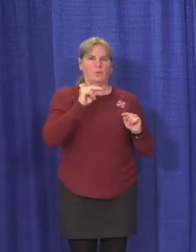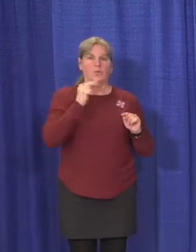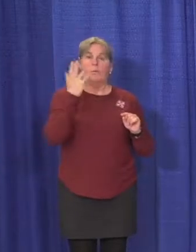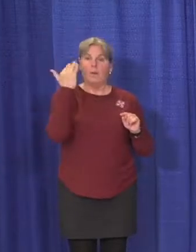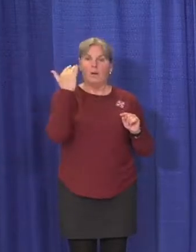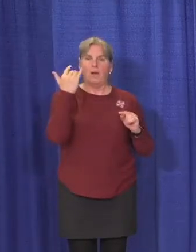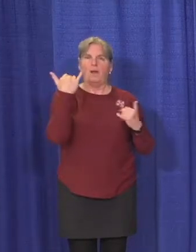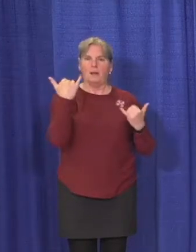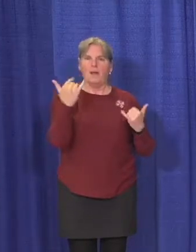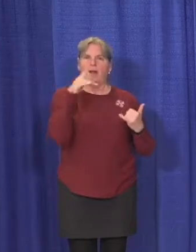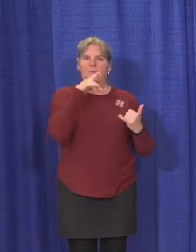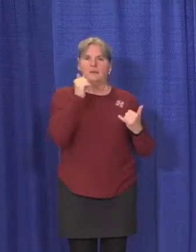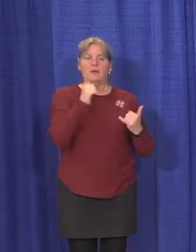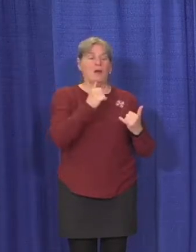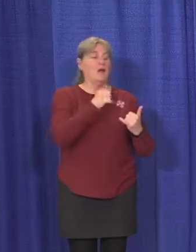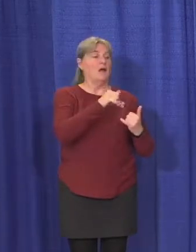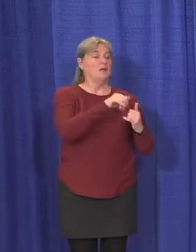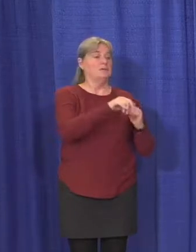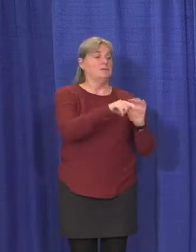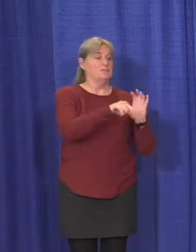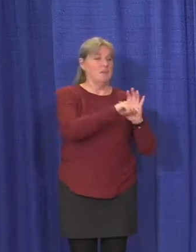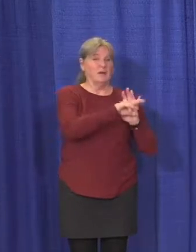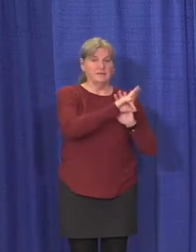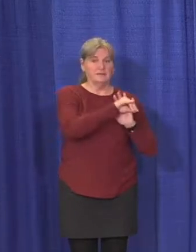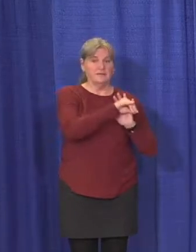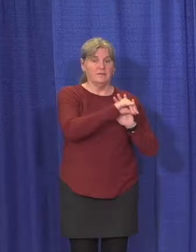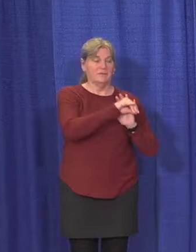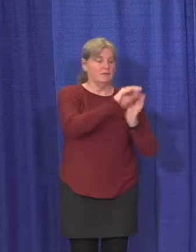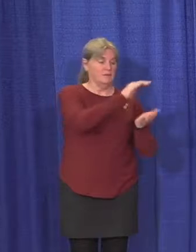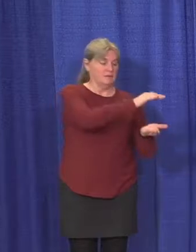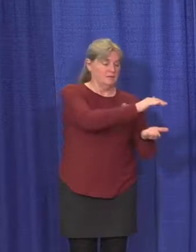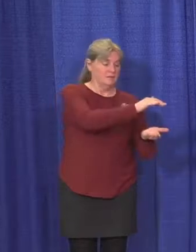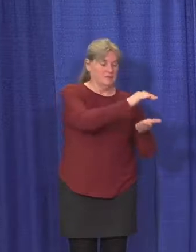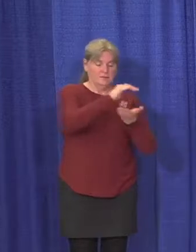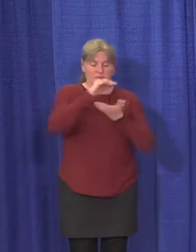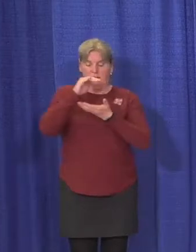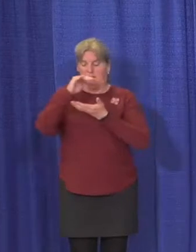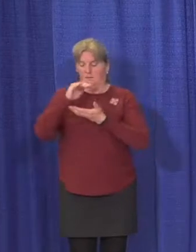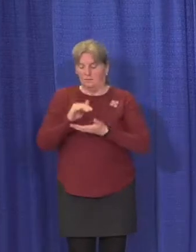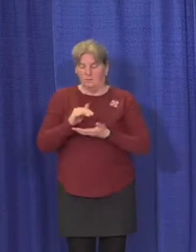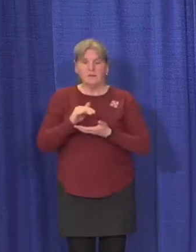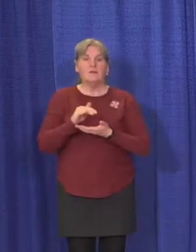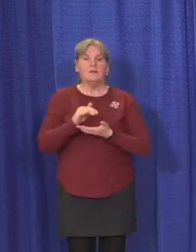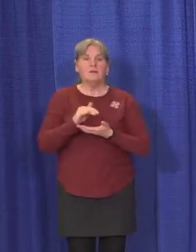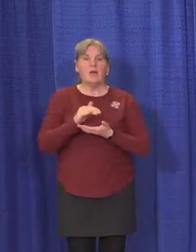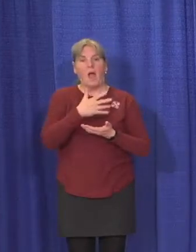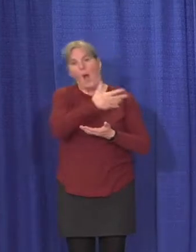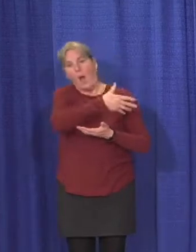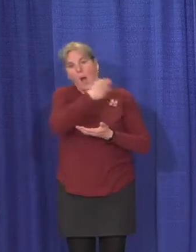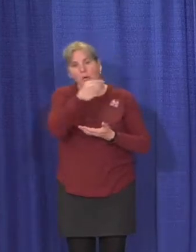because of the ability to decant